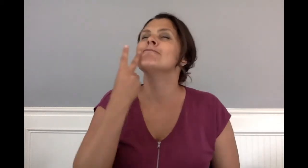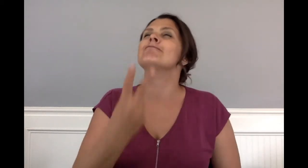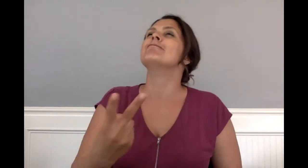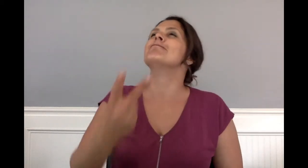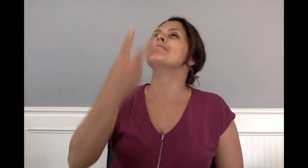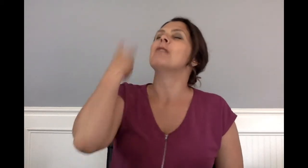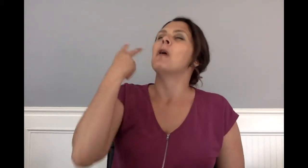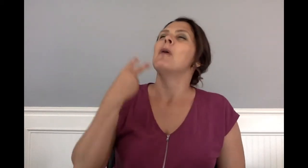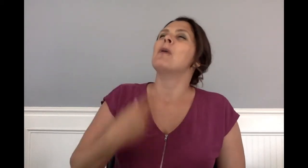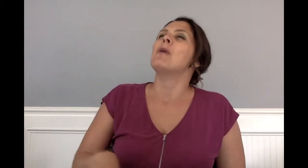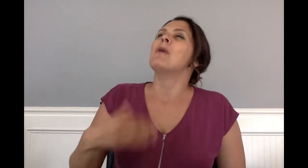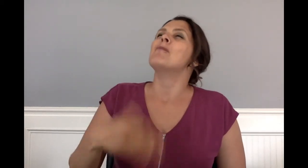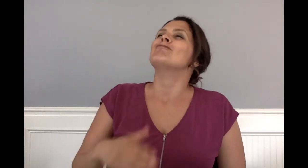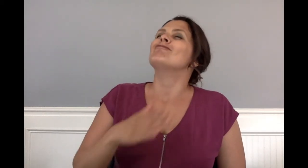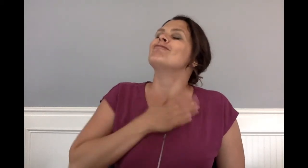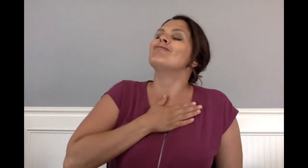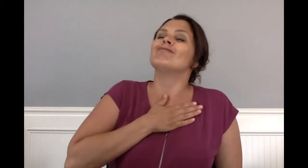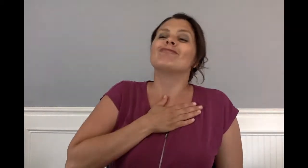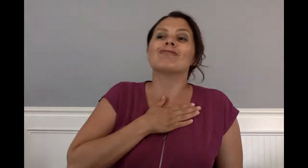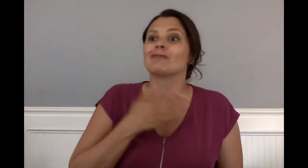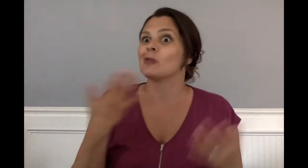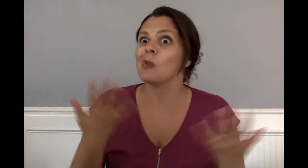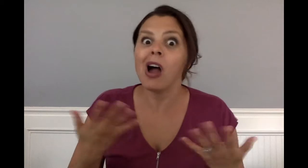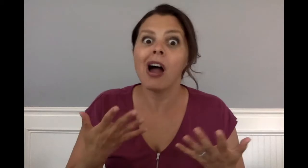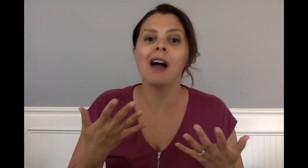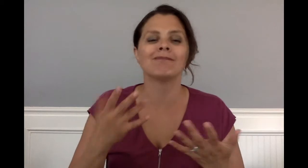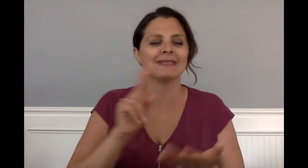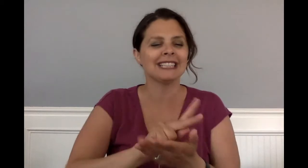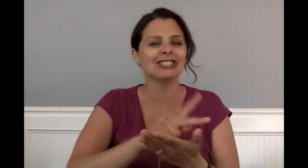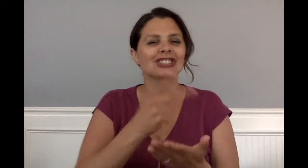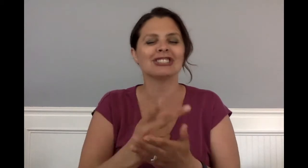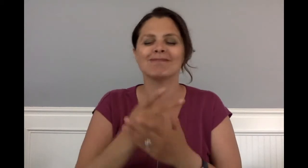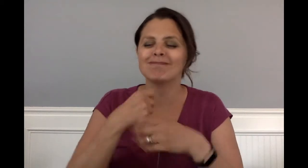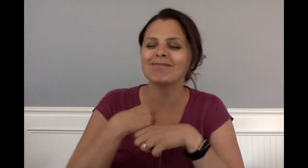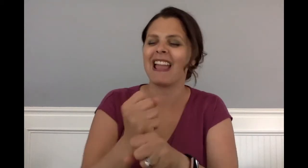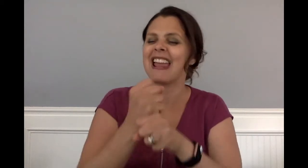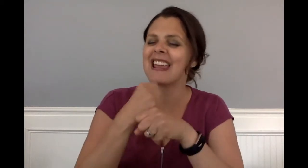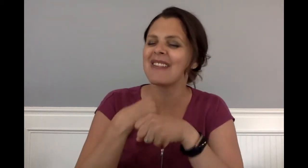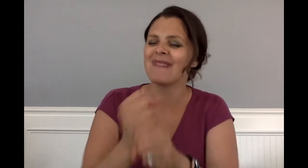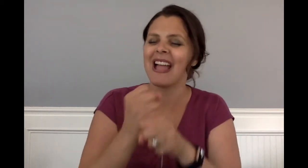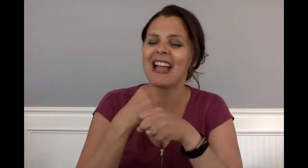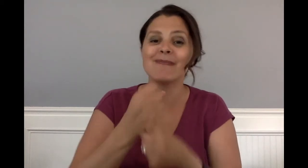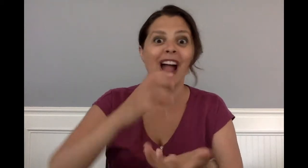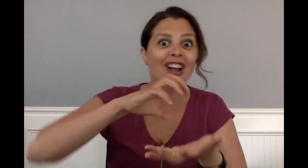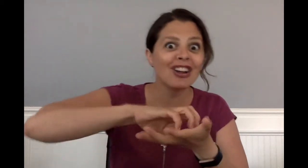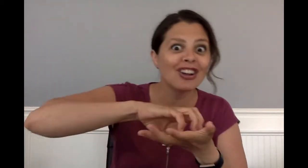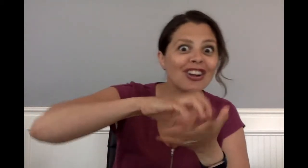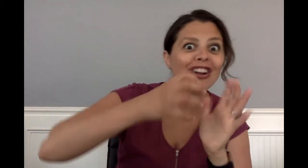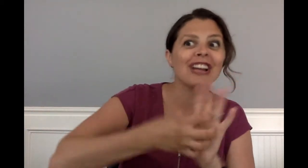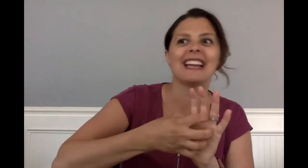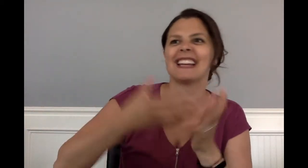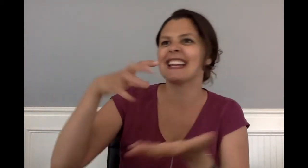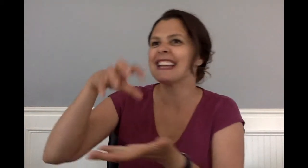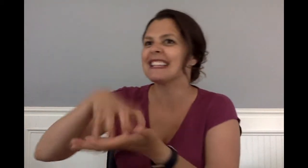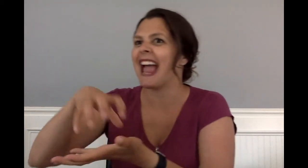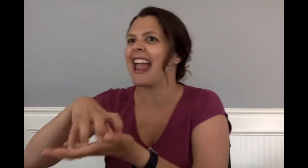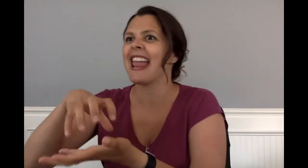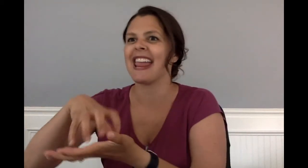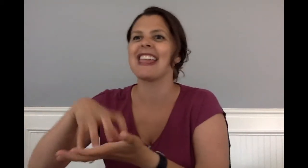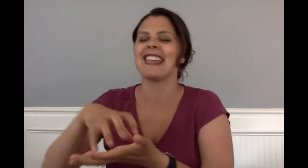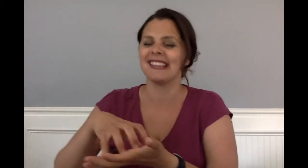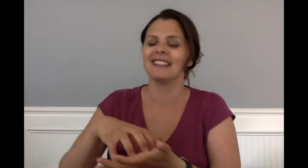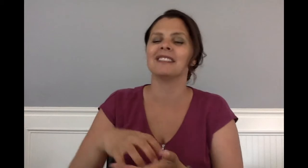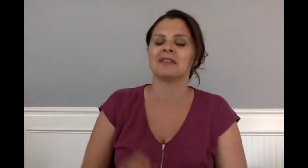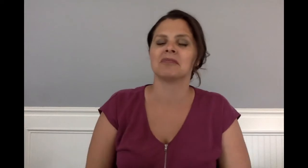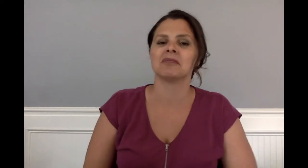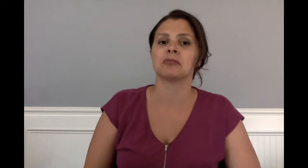Some of my fondest memories are with her in the kitchen, baking cookies and cakes.”